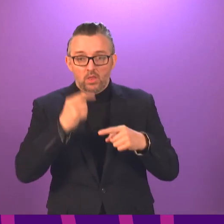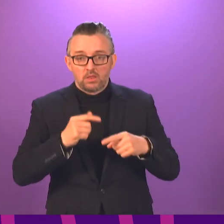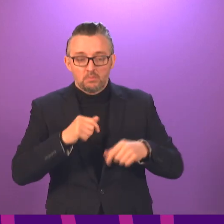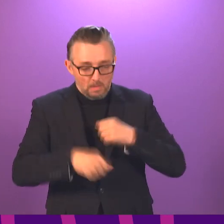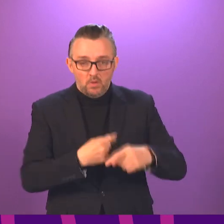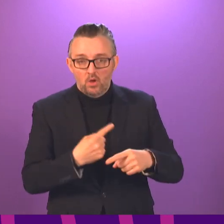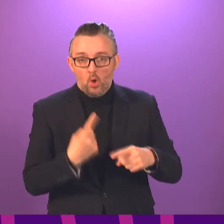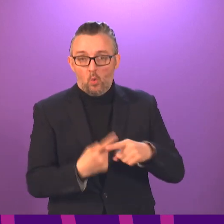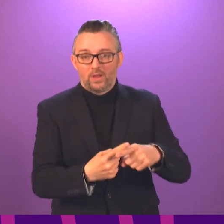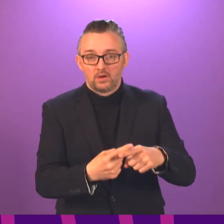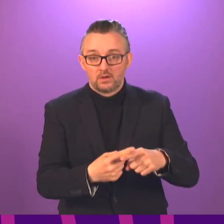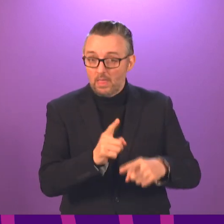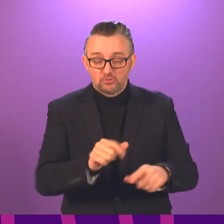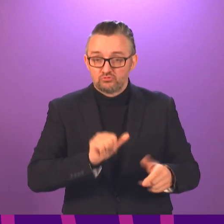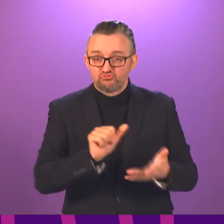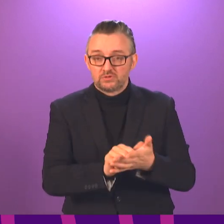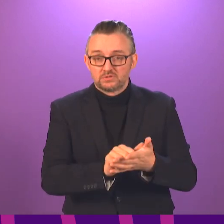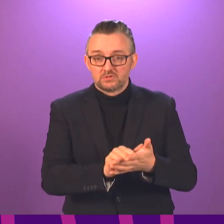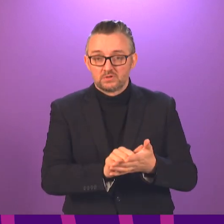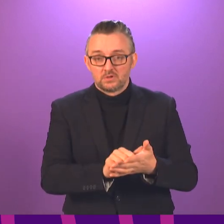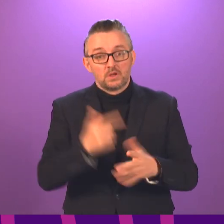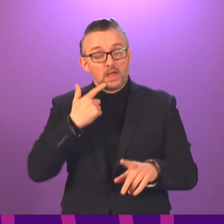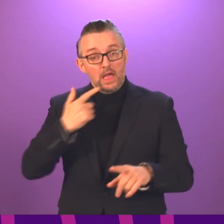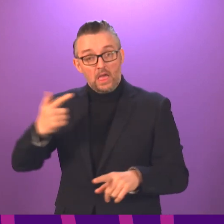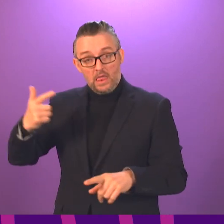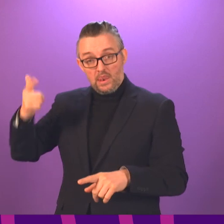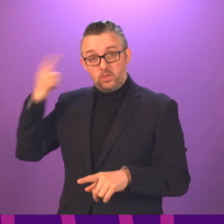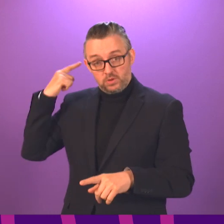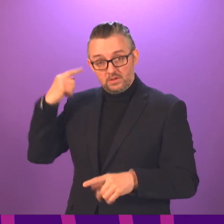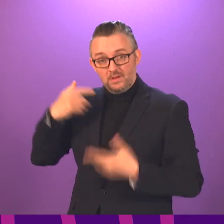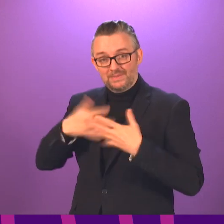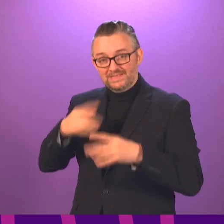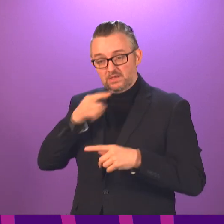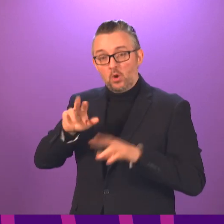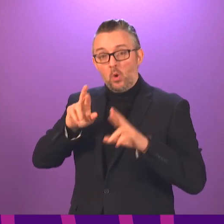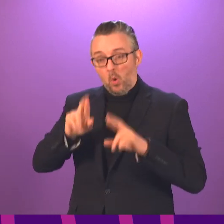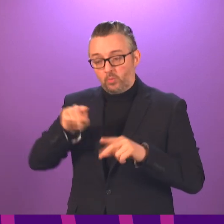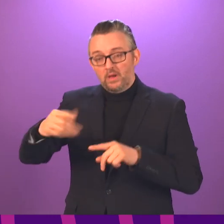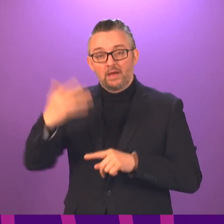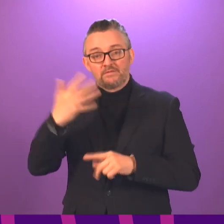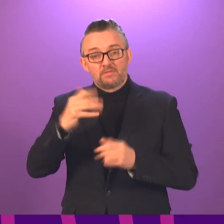way to do it. I said last week that we hoped that all primary school children would be